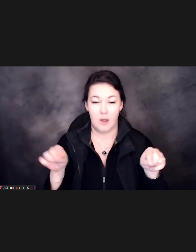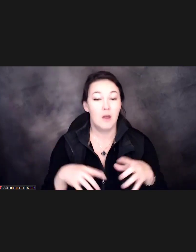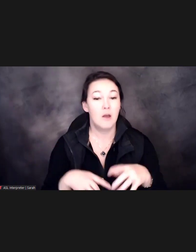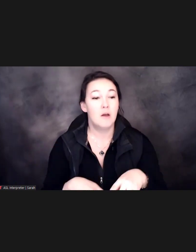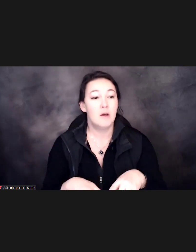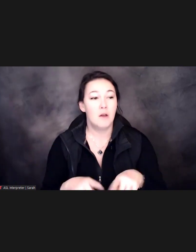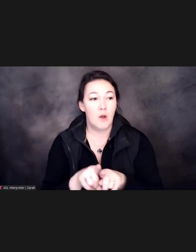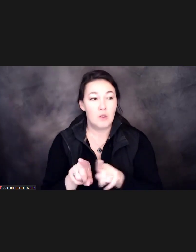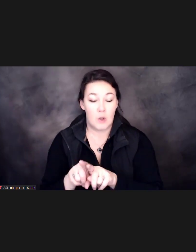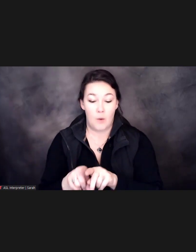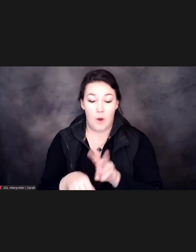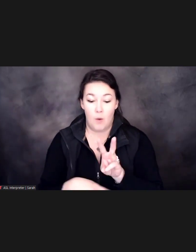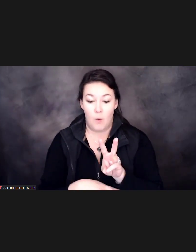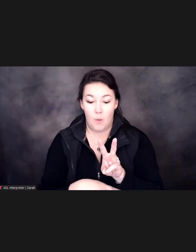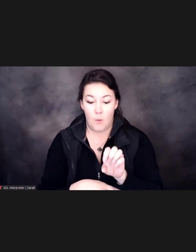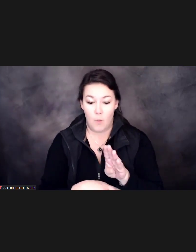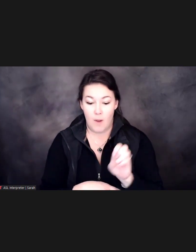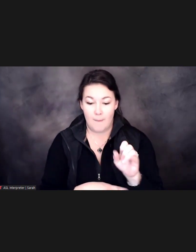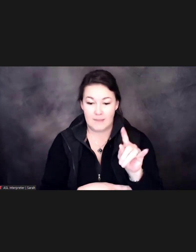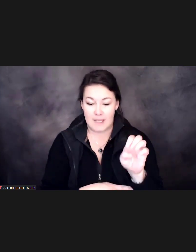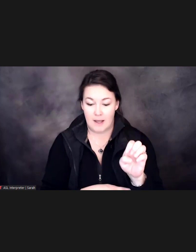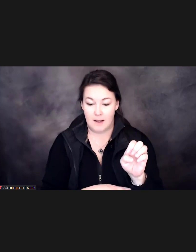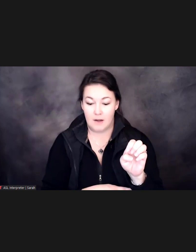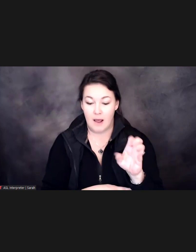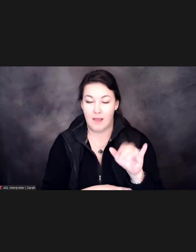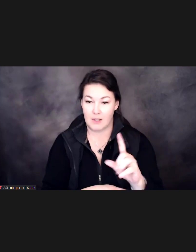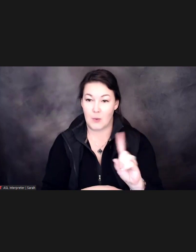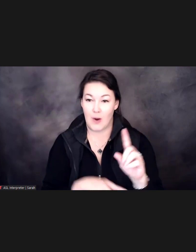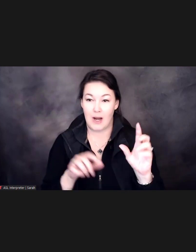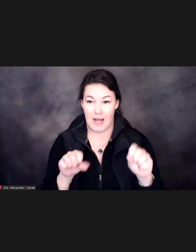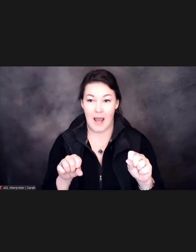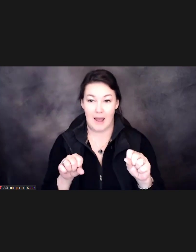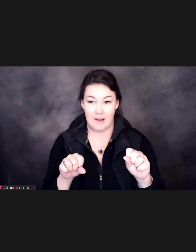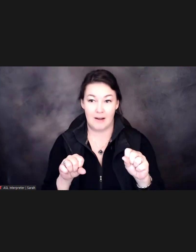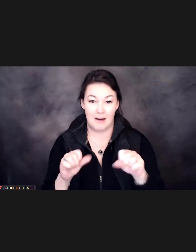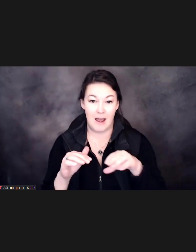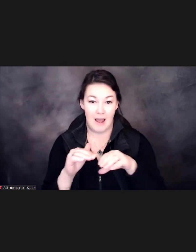The website, um um, is where you can access the comprehensive